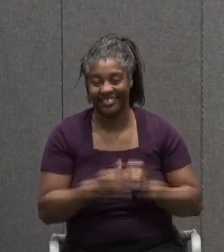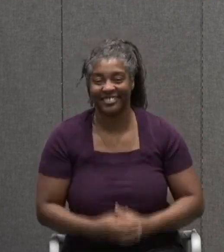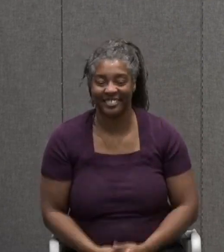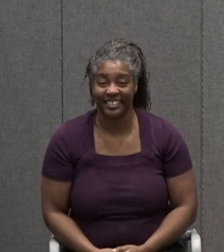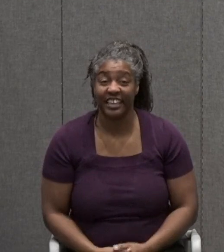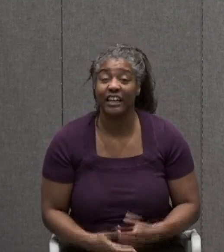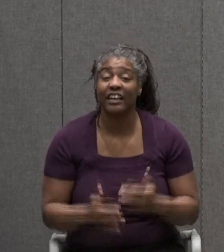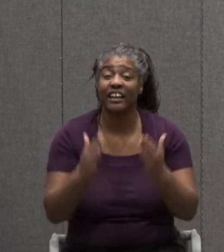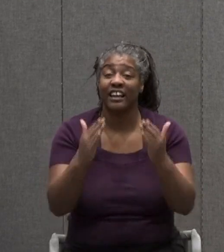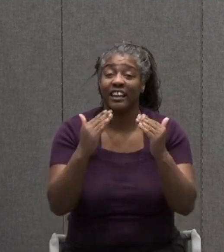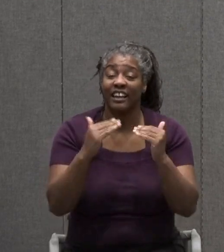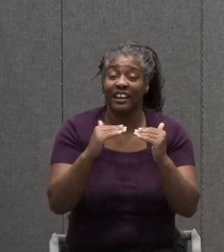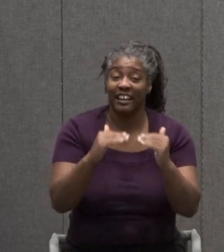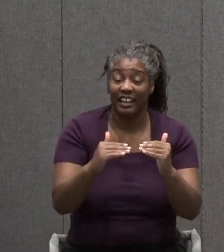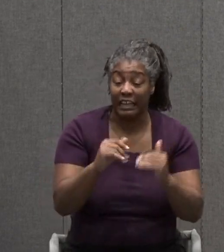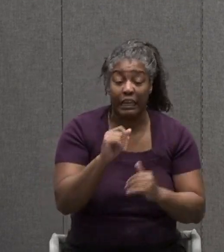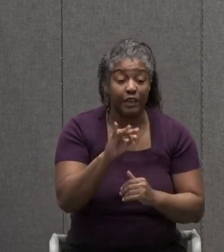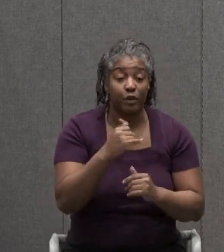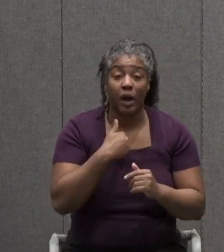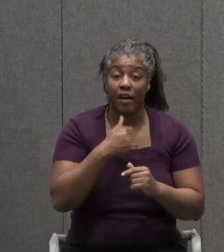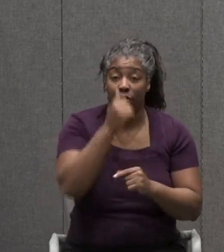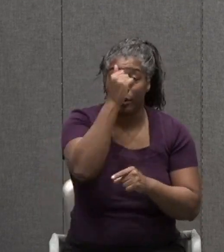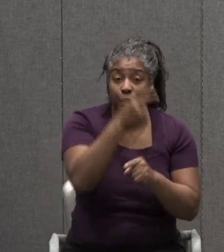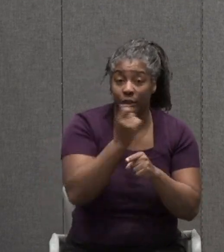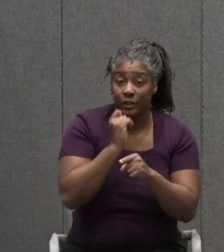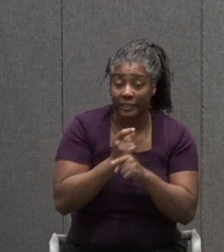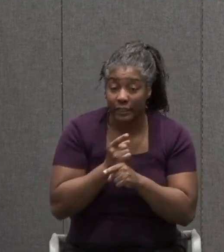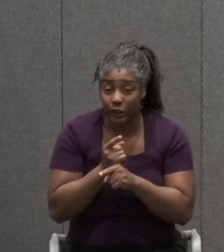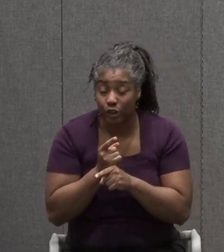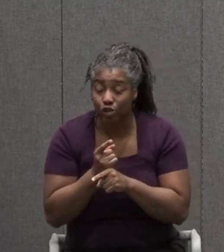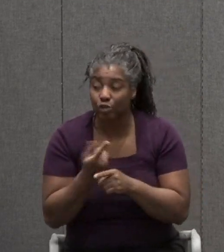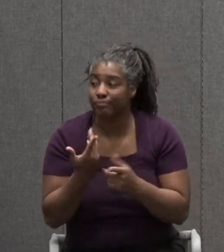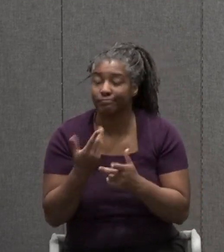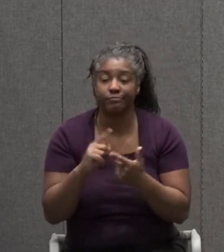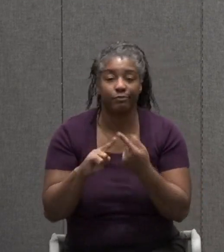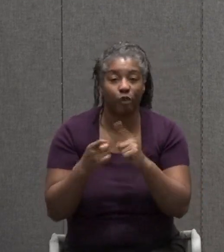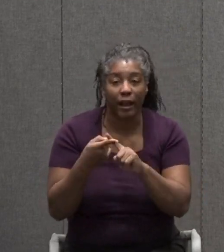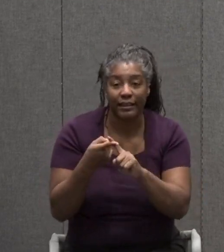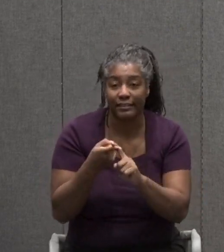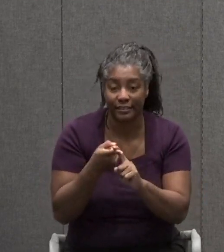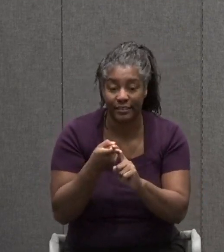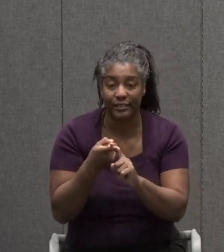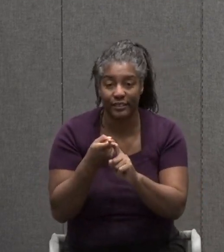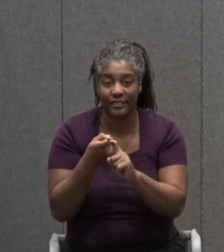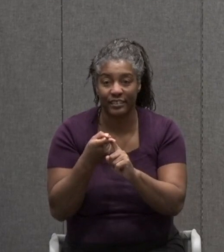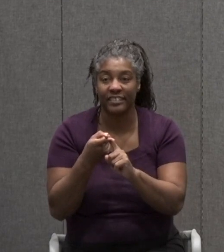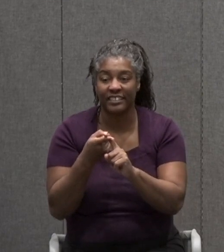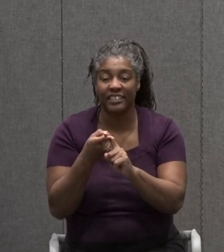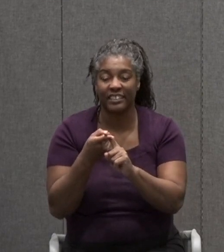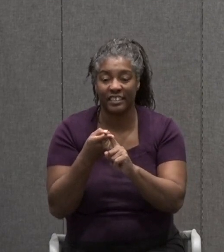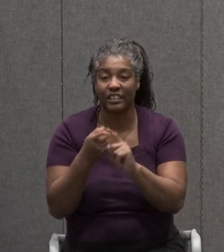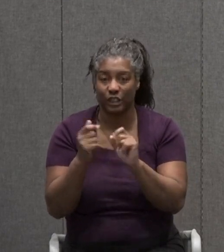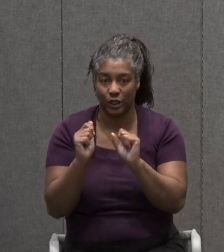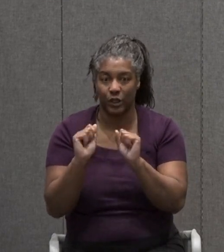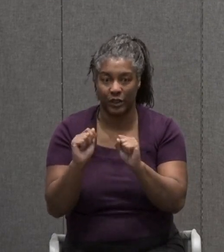Now if you have brothers and sisters, or a friend that you know you that you can be around right now, we're all kind of inside.